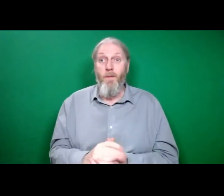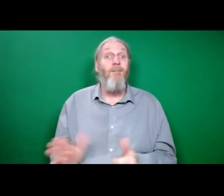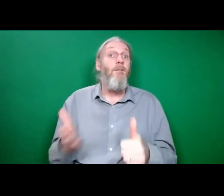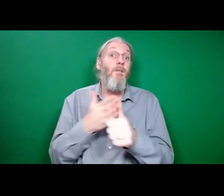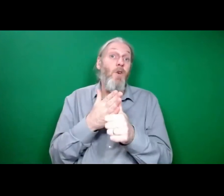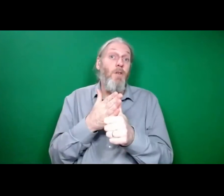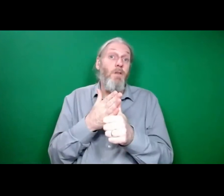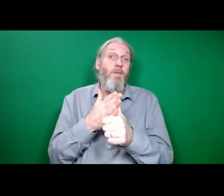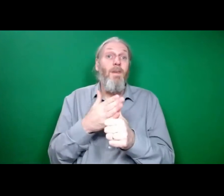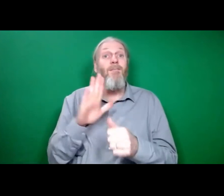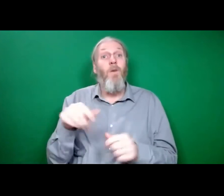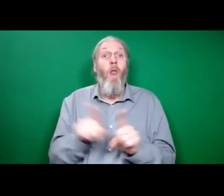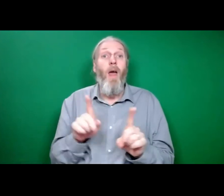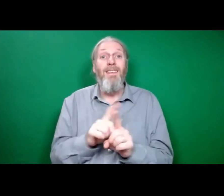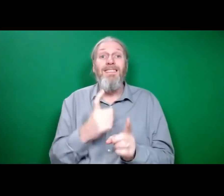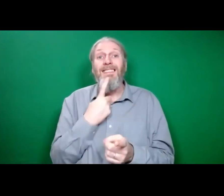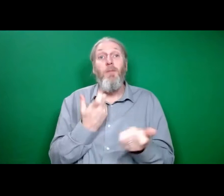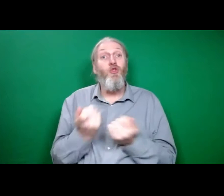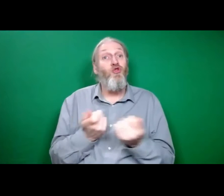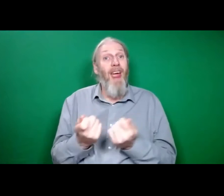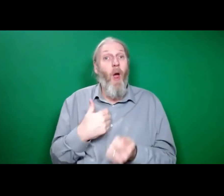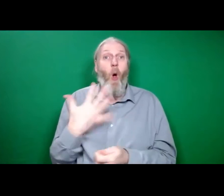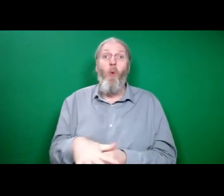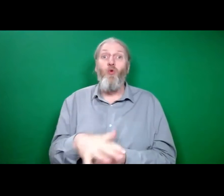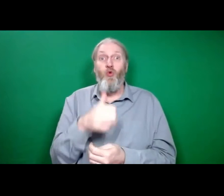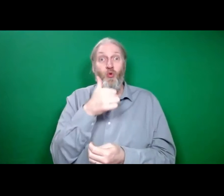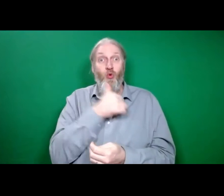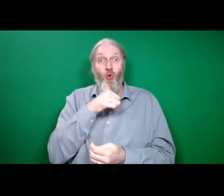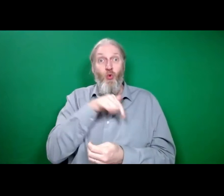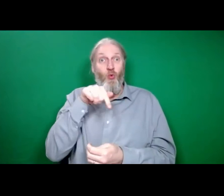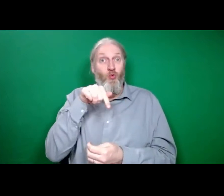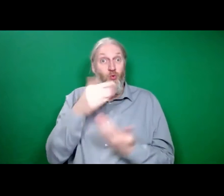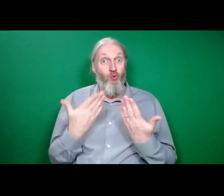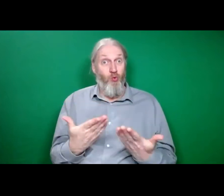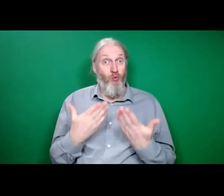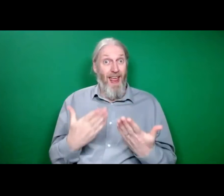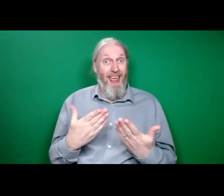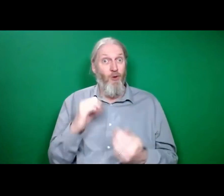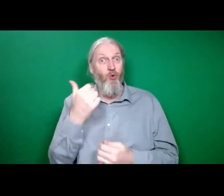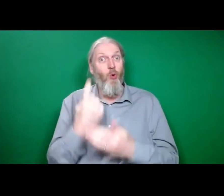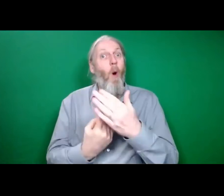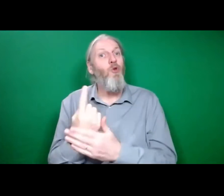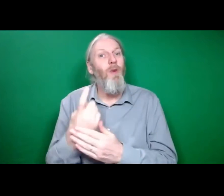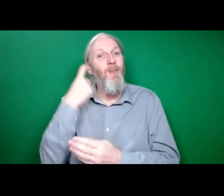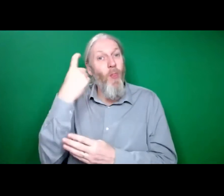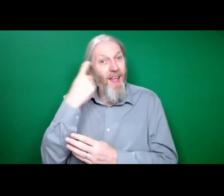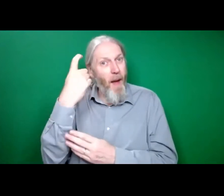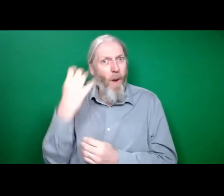are and, you know, taking them on the journey. One thing, I think actually the idea of